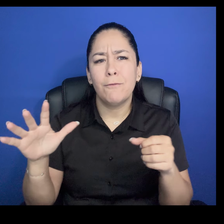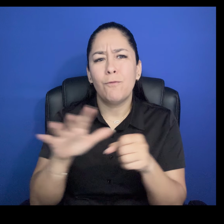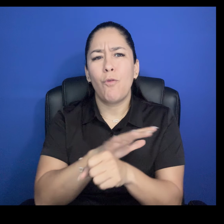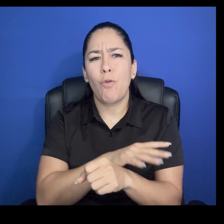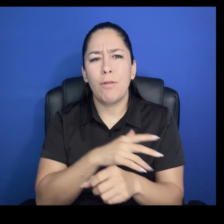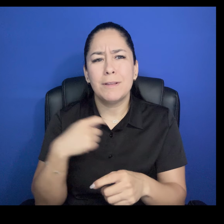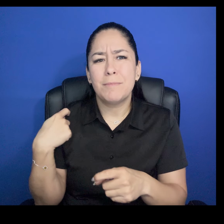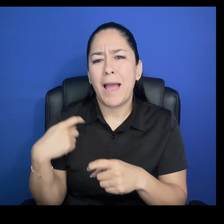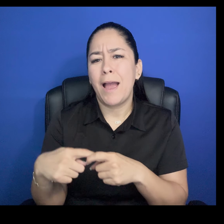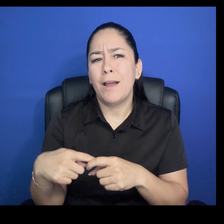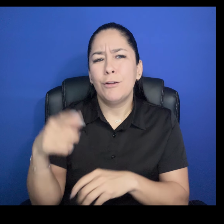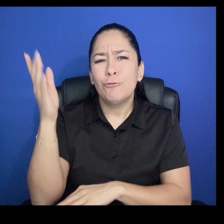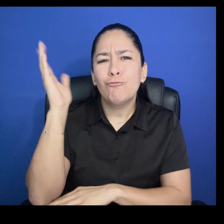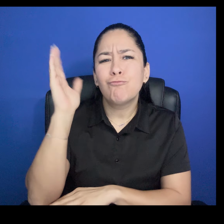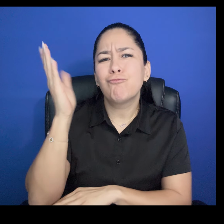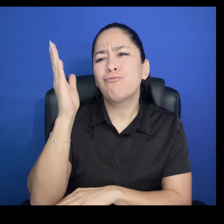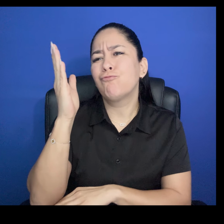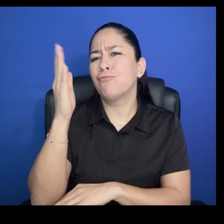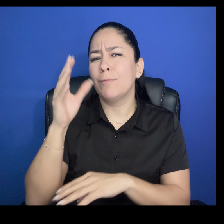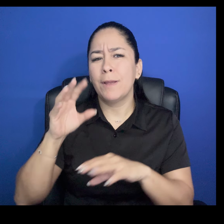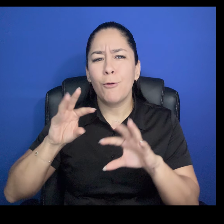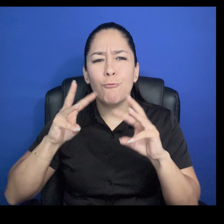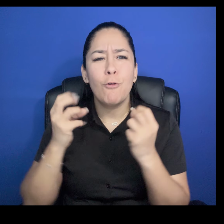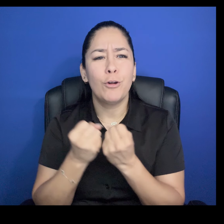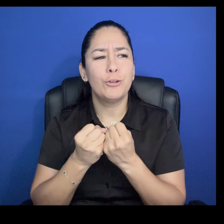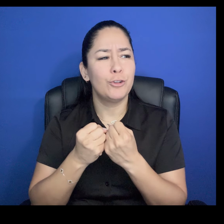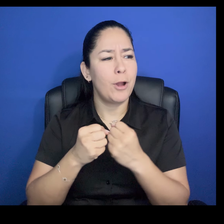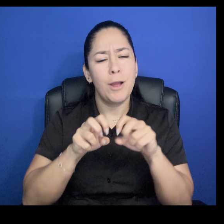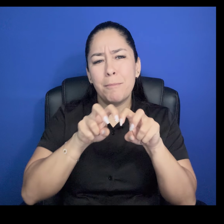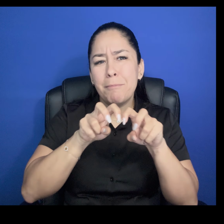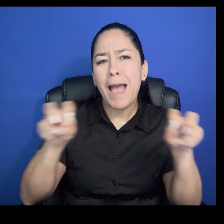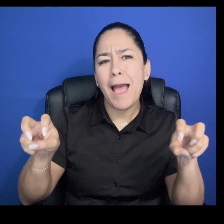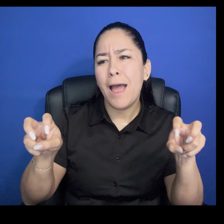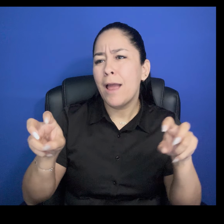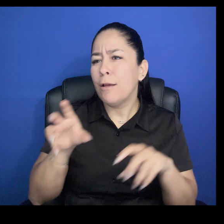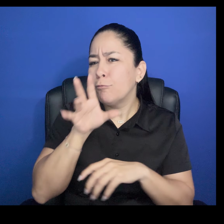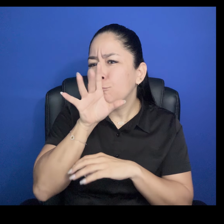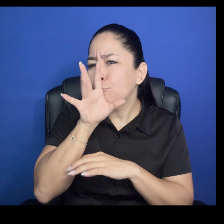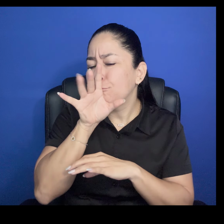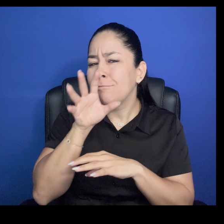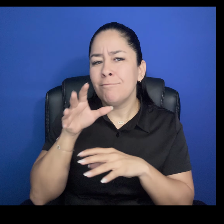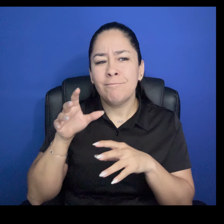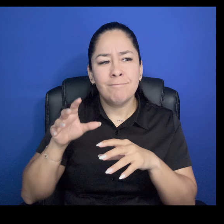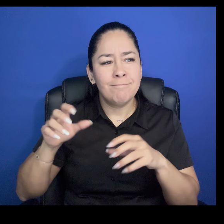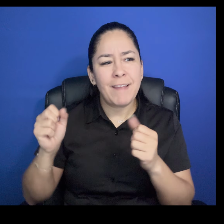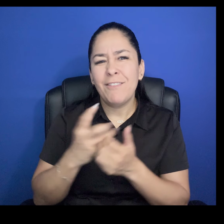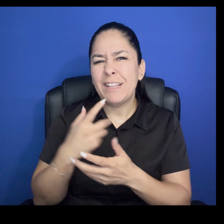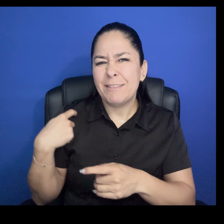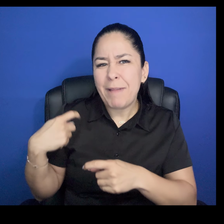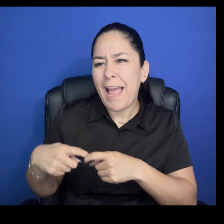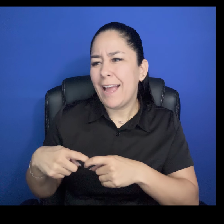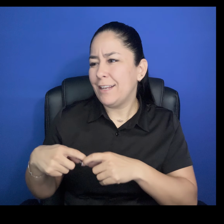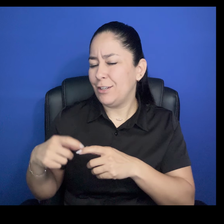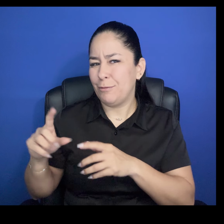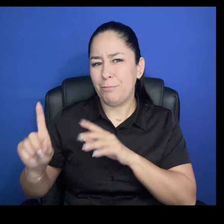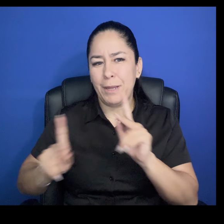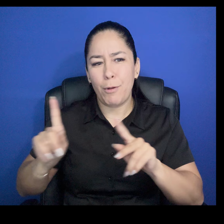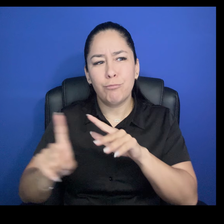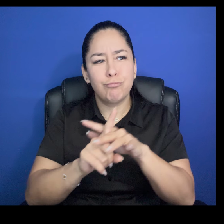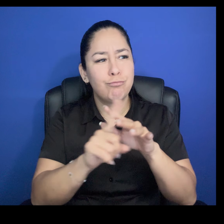Workshop information, the panelist, the people attending all of the conversations would be in Spanish.